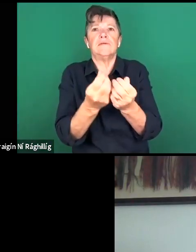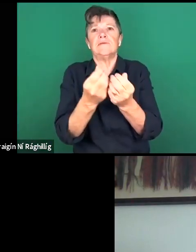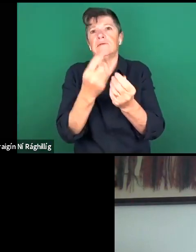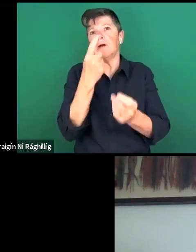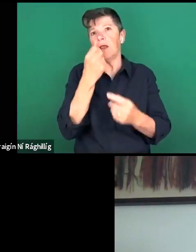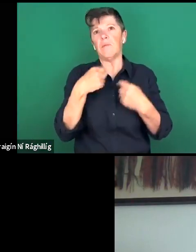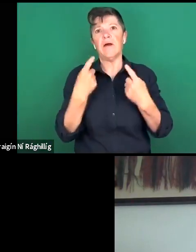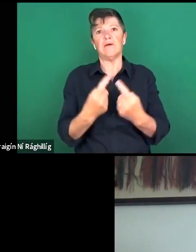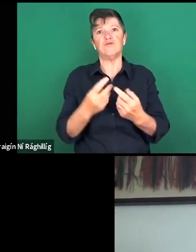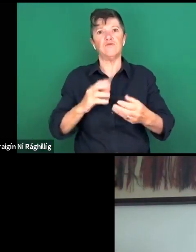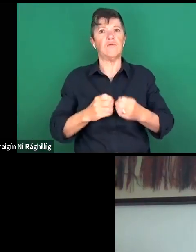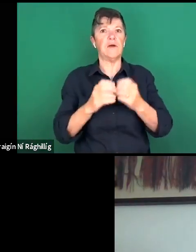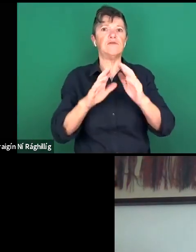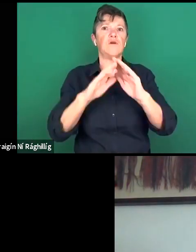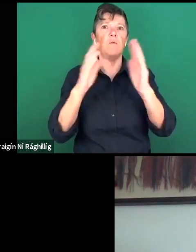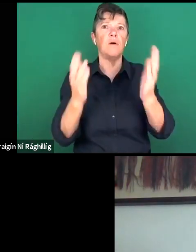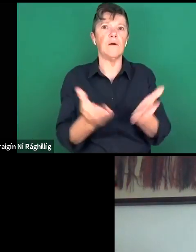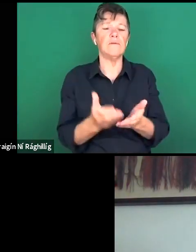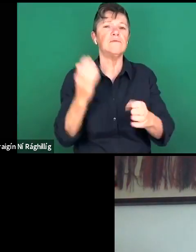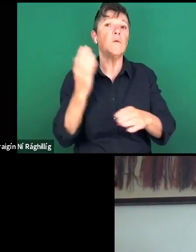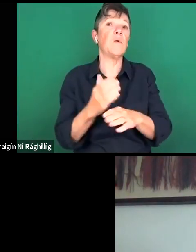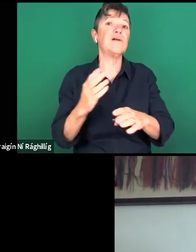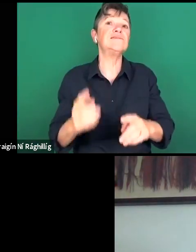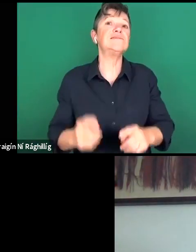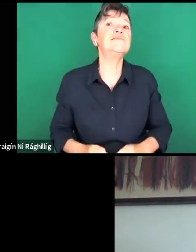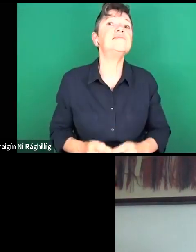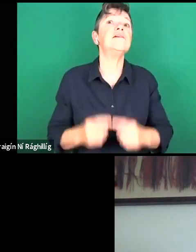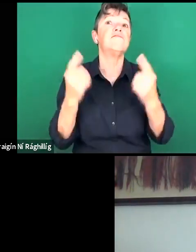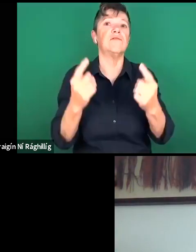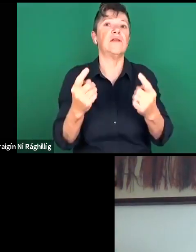occurs in very specific sorts of